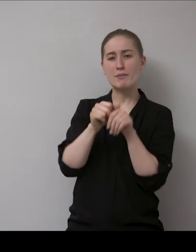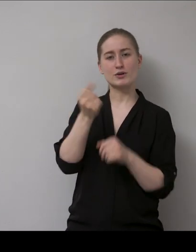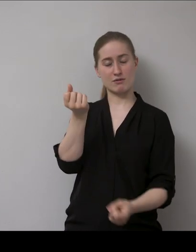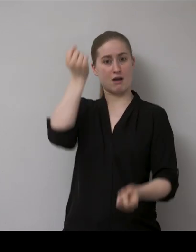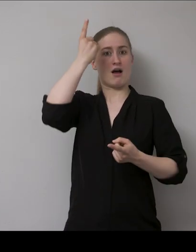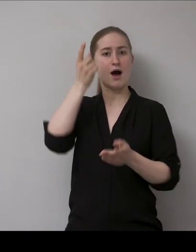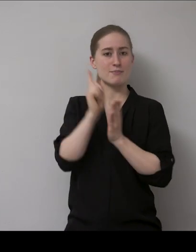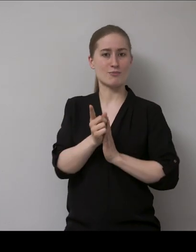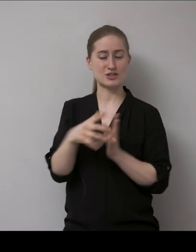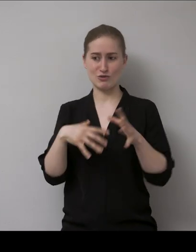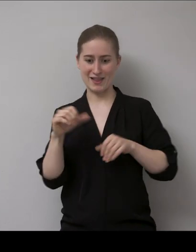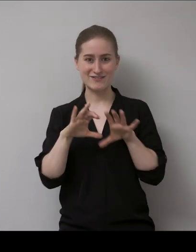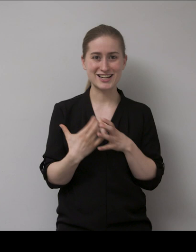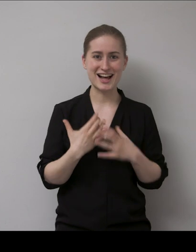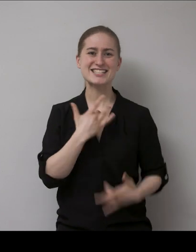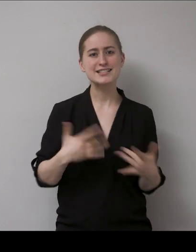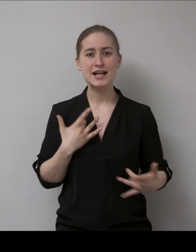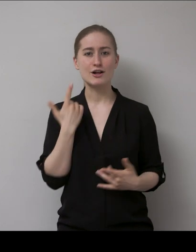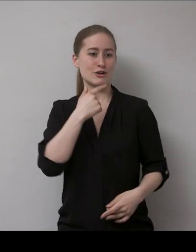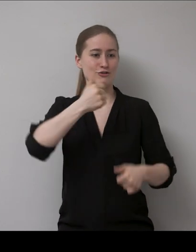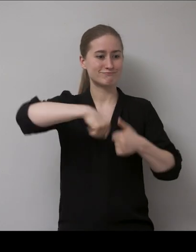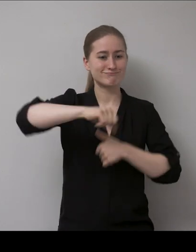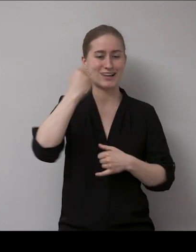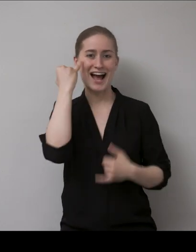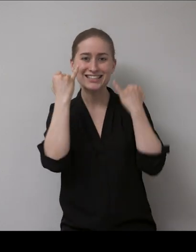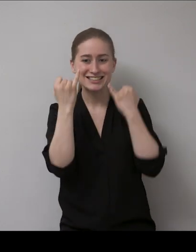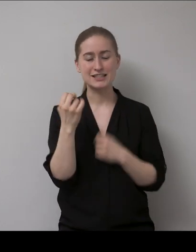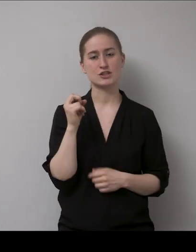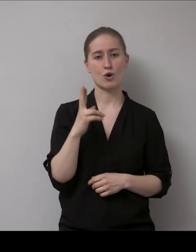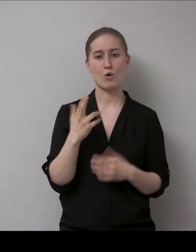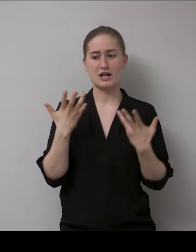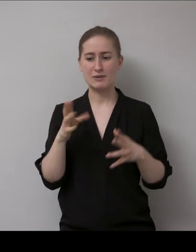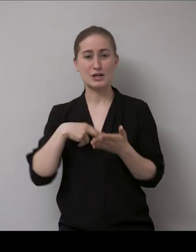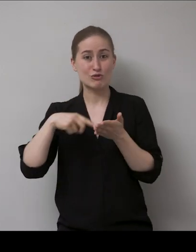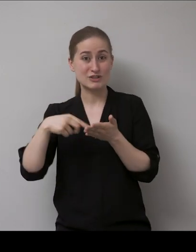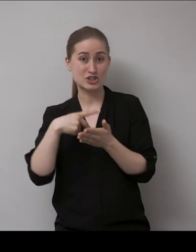exhilarated by the exchange of ideas, or completed a research project,